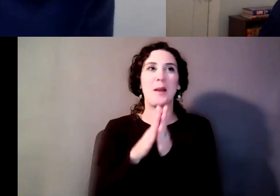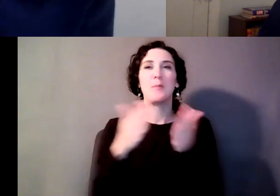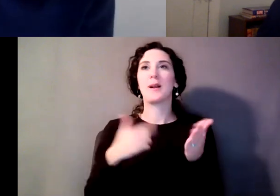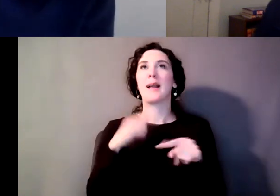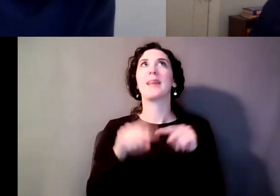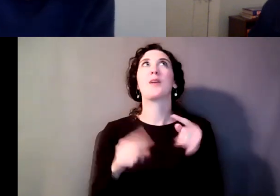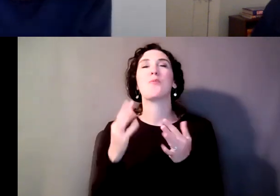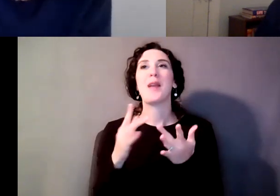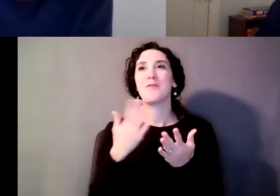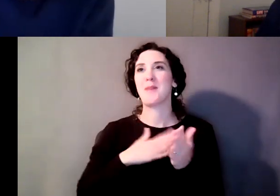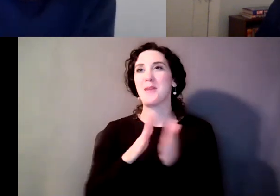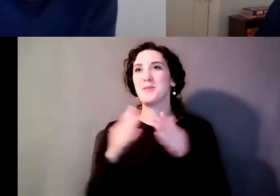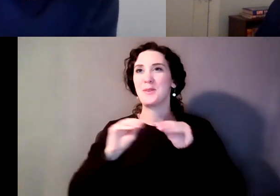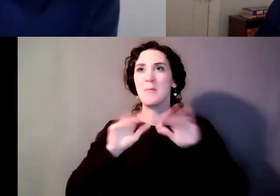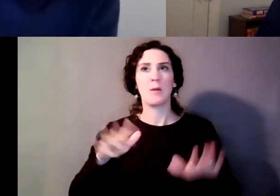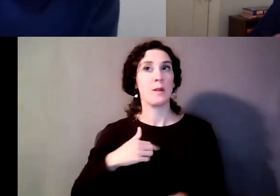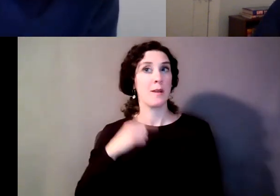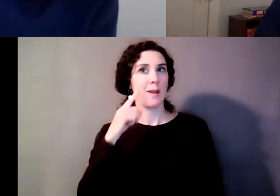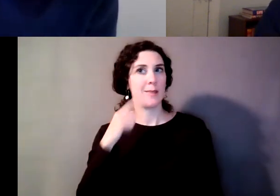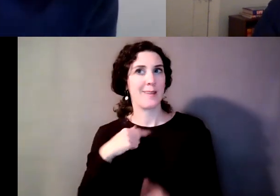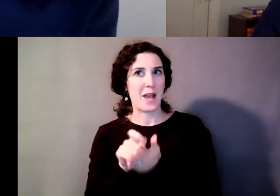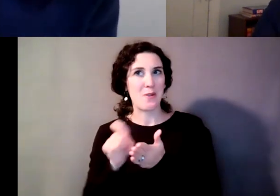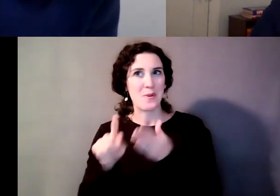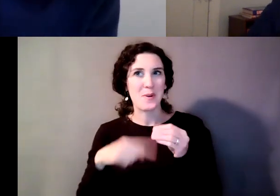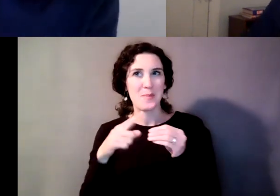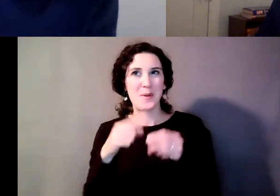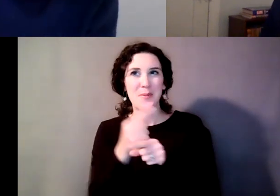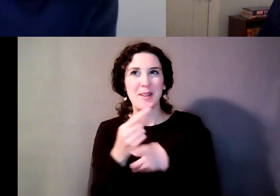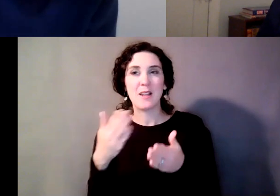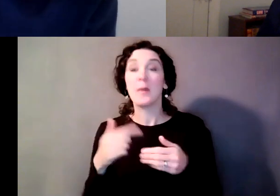because I think I wrote about the right stuff. I have two grinders, one is a hand grinder.